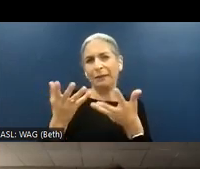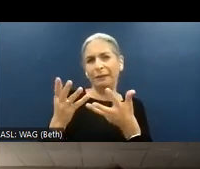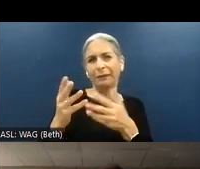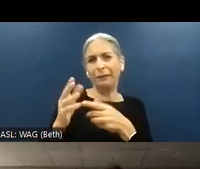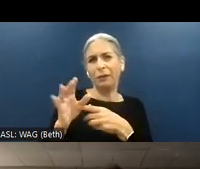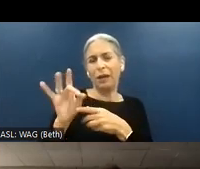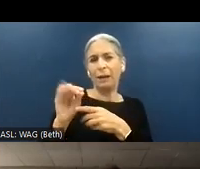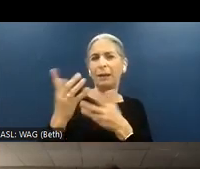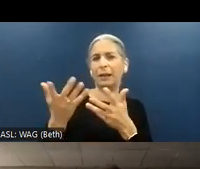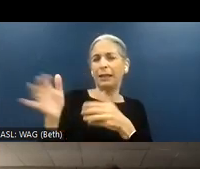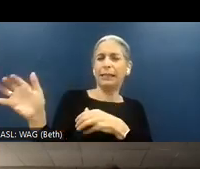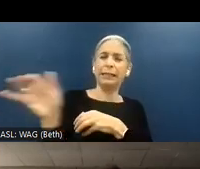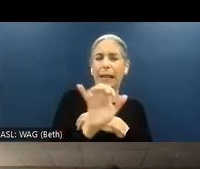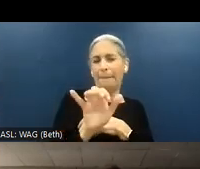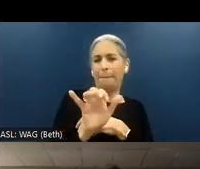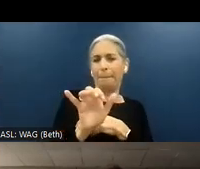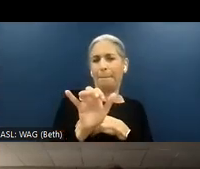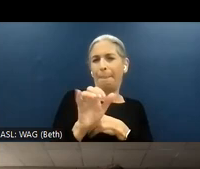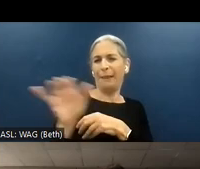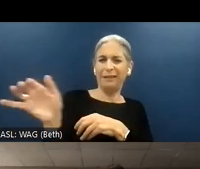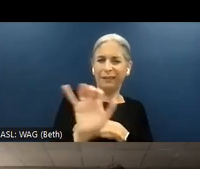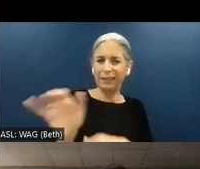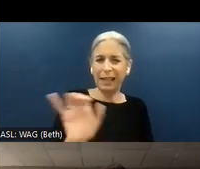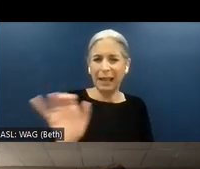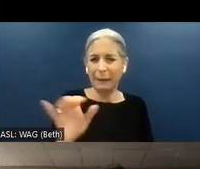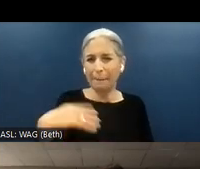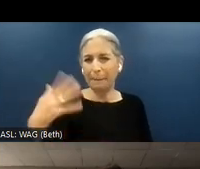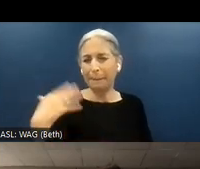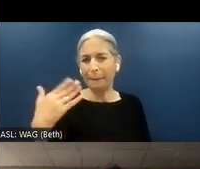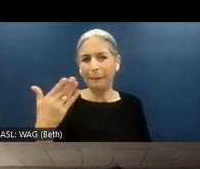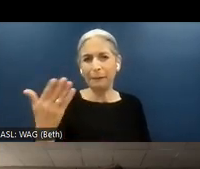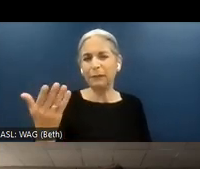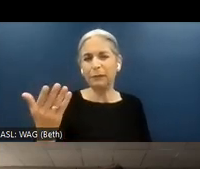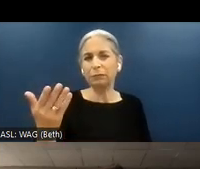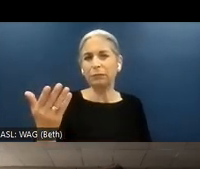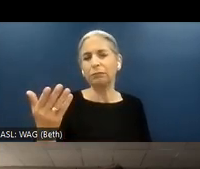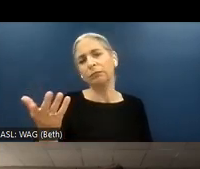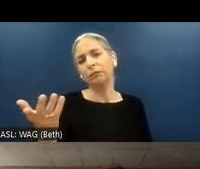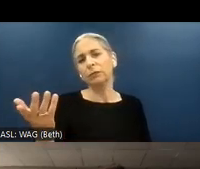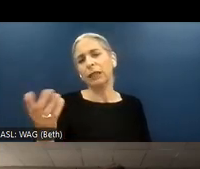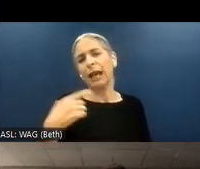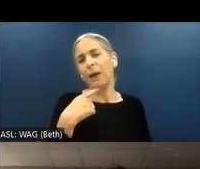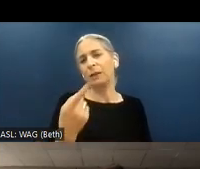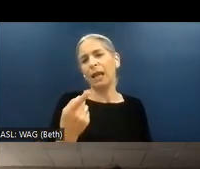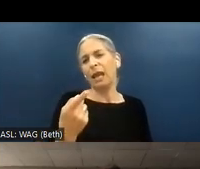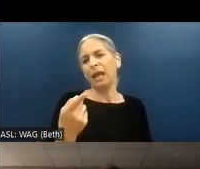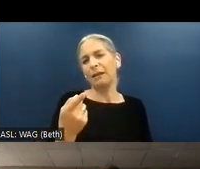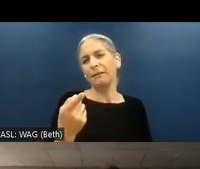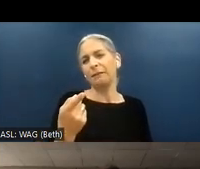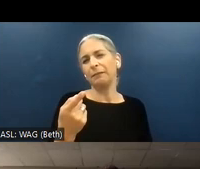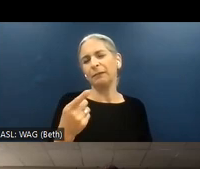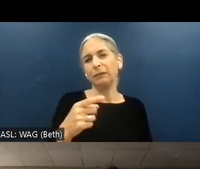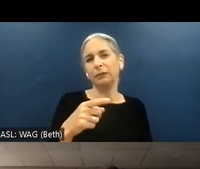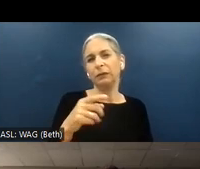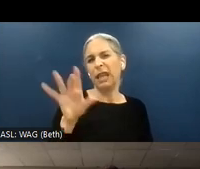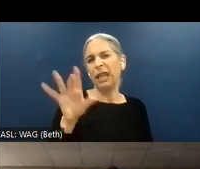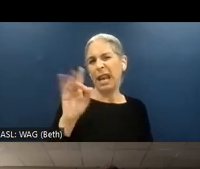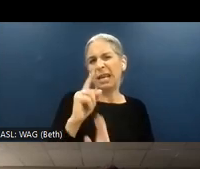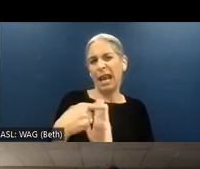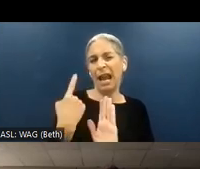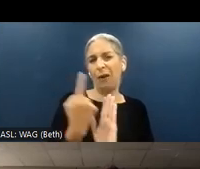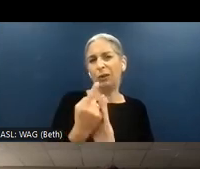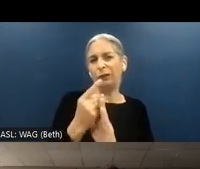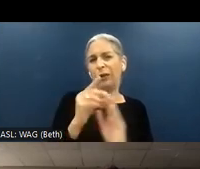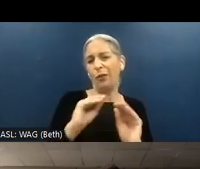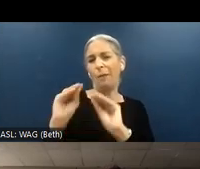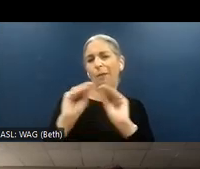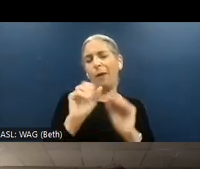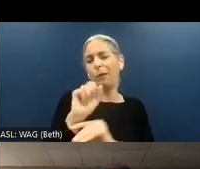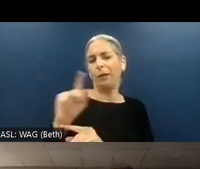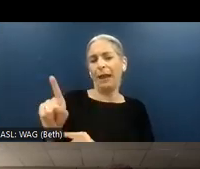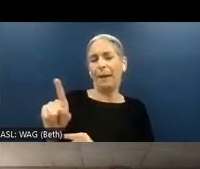same threshold. So I would say within 80 hours for a mobile app audit. Also consider for